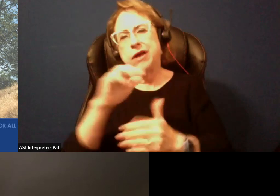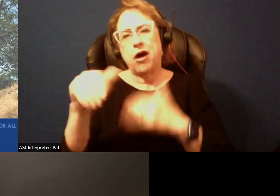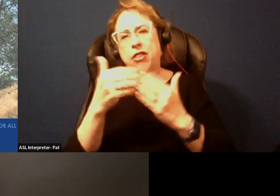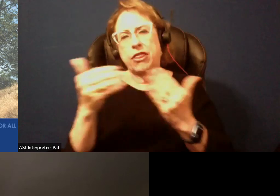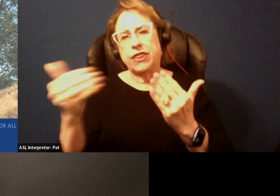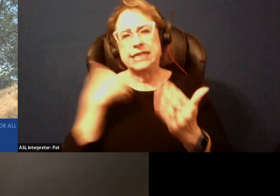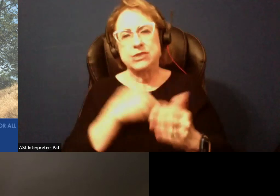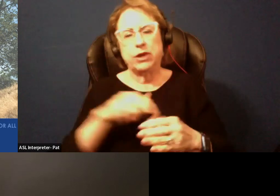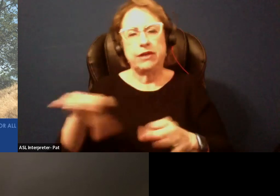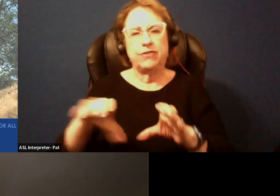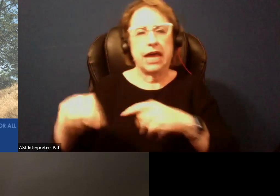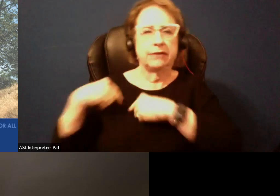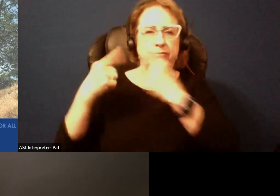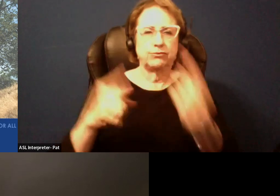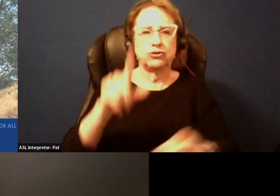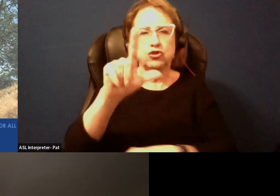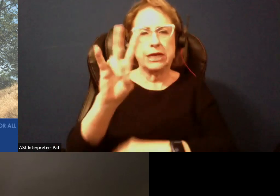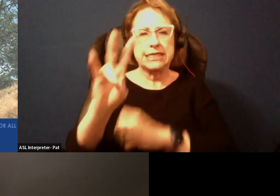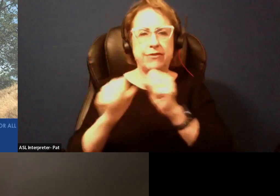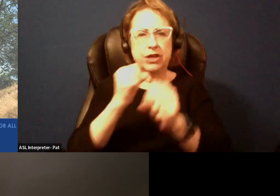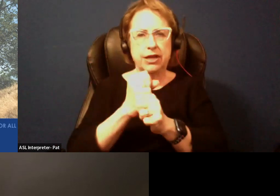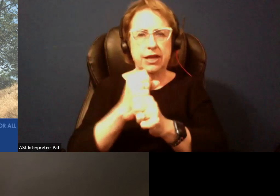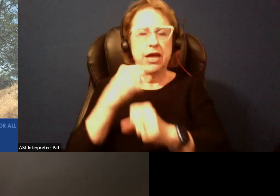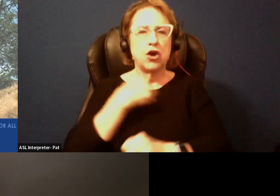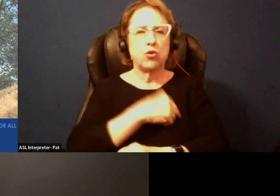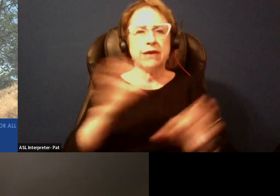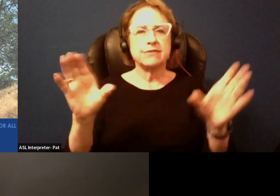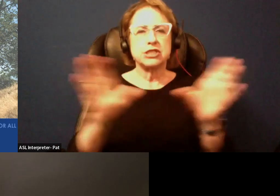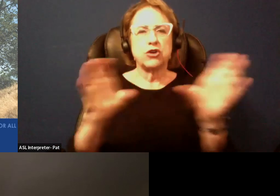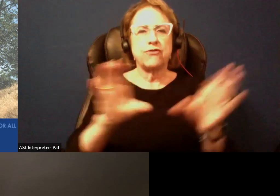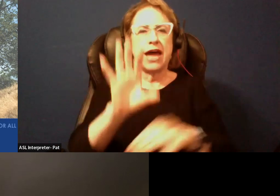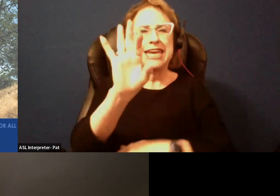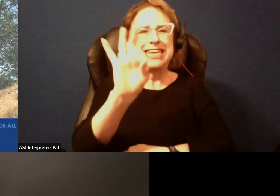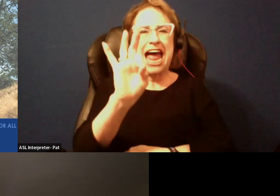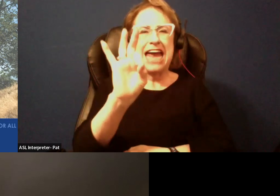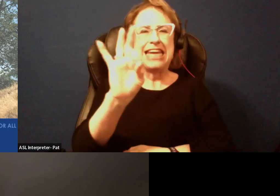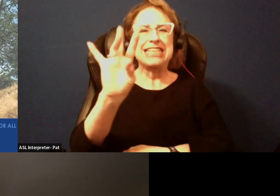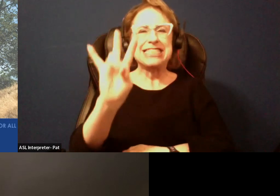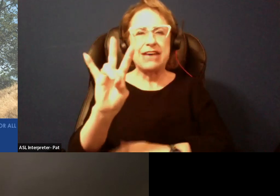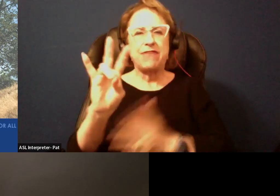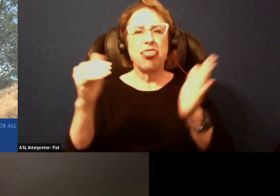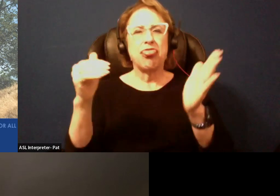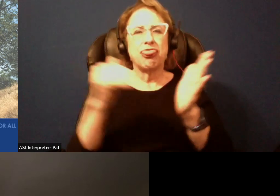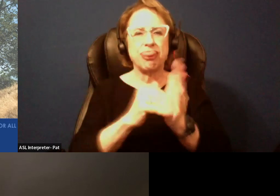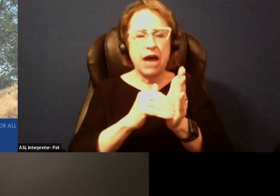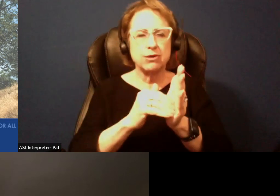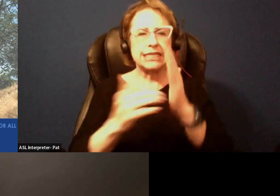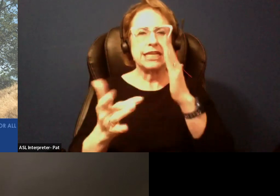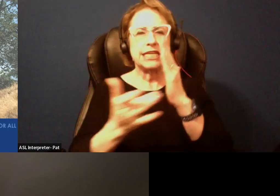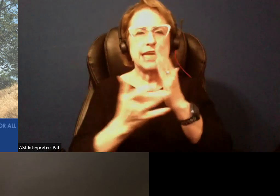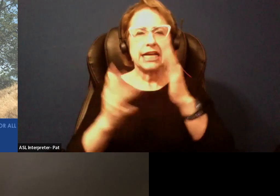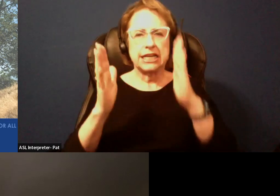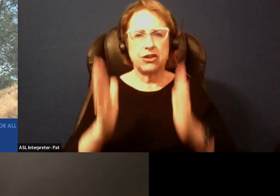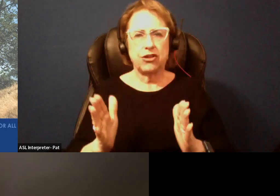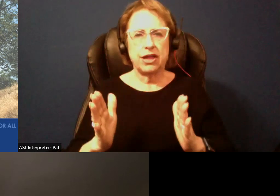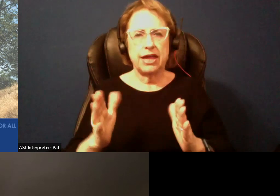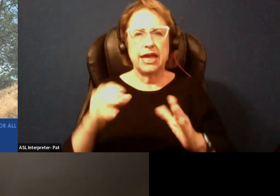and tell you that we've certified 90,000 techs and 40 or 50 countries around the world,